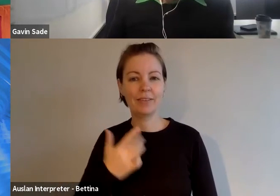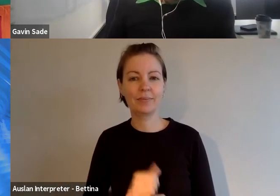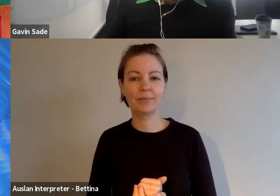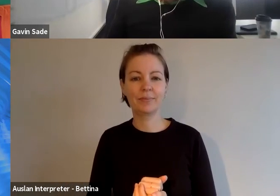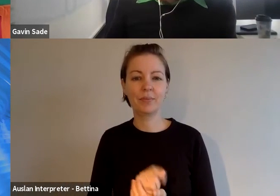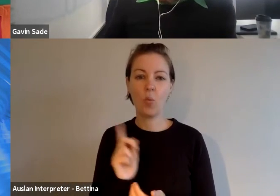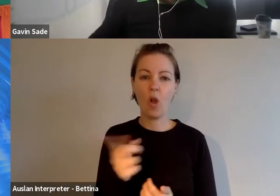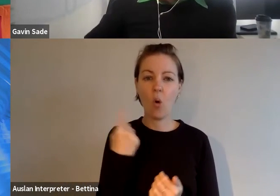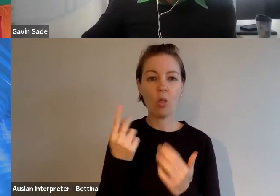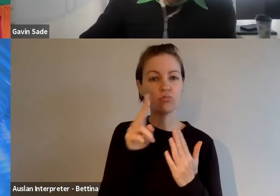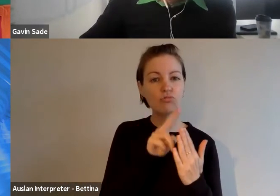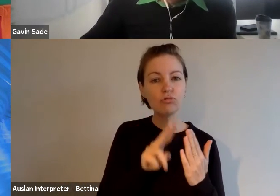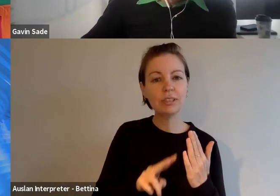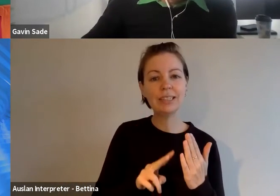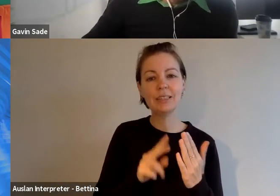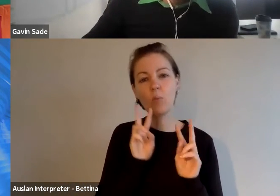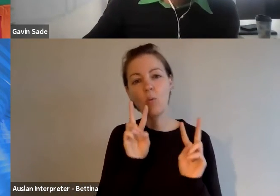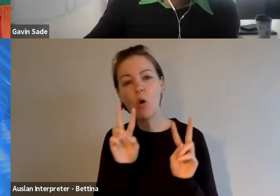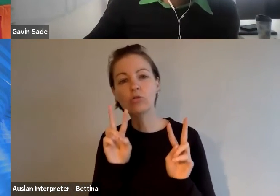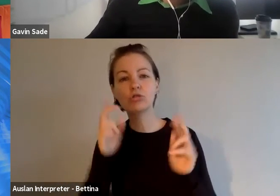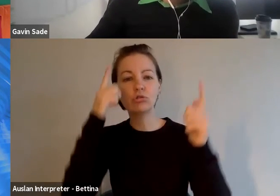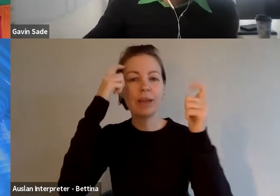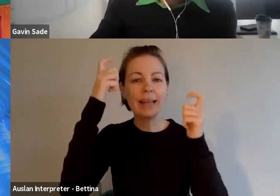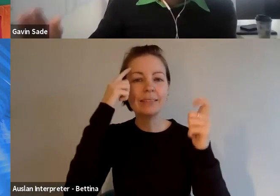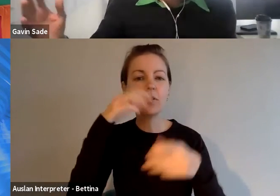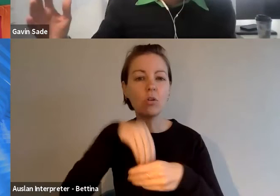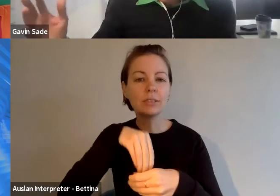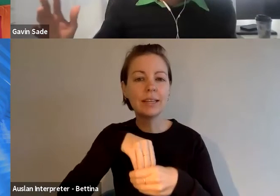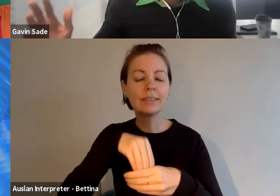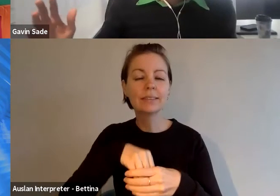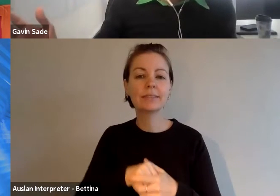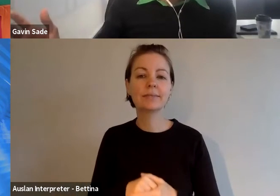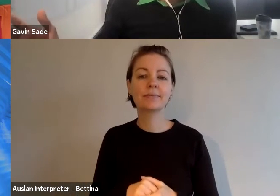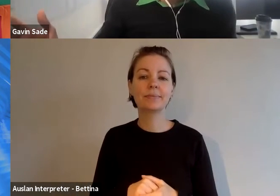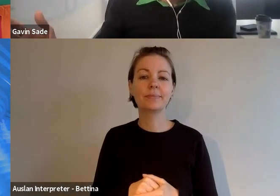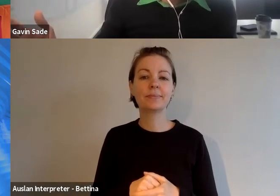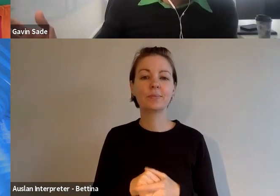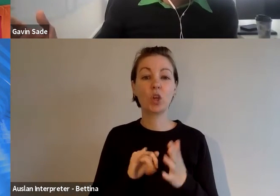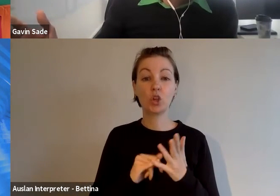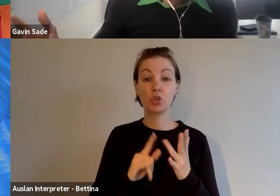We looked at finding examples of our alumni who had to use that phrase pivoted to online